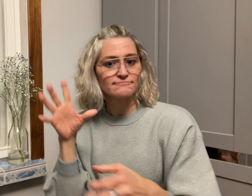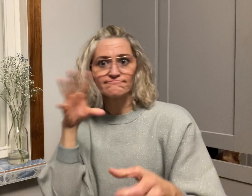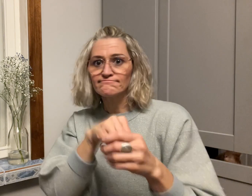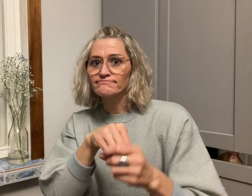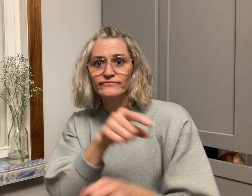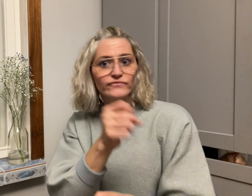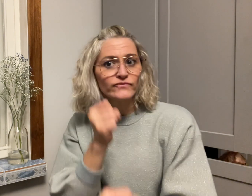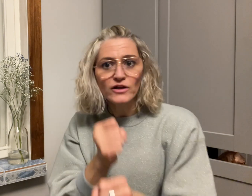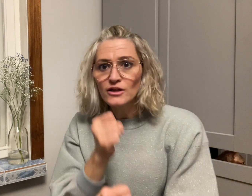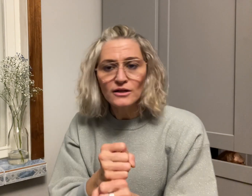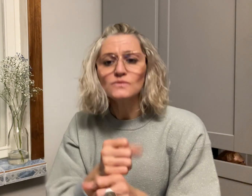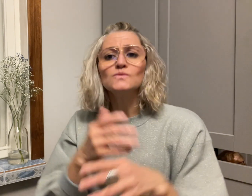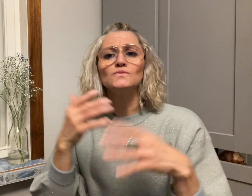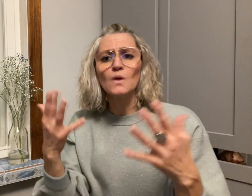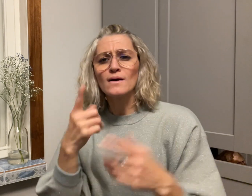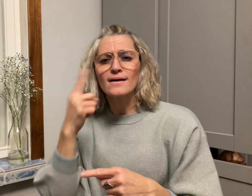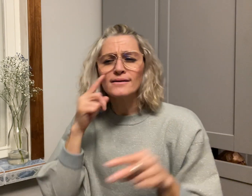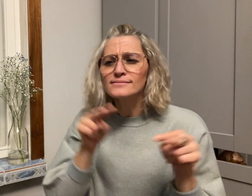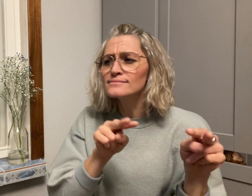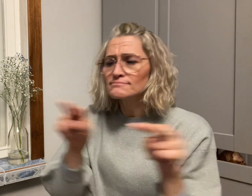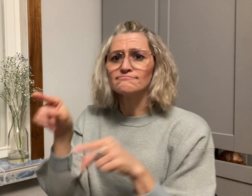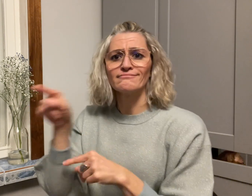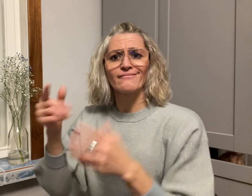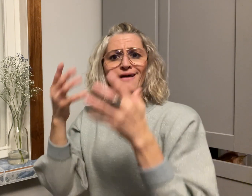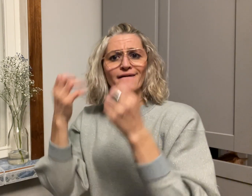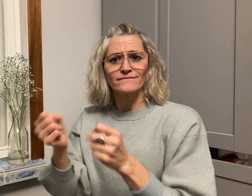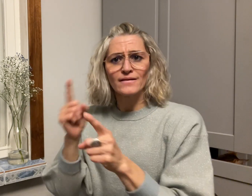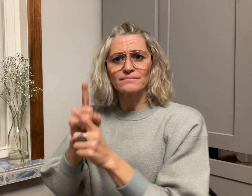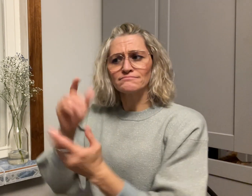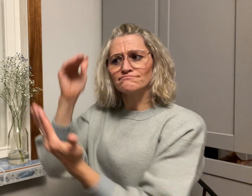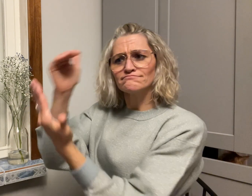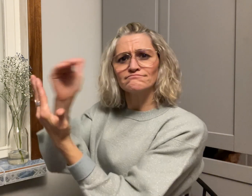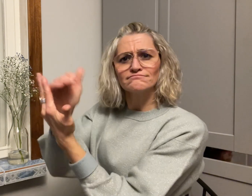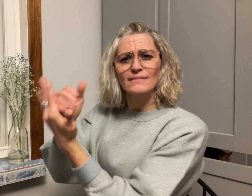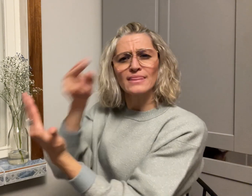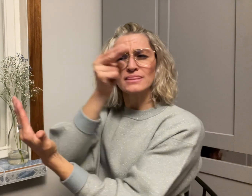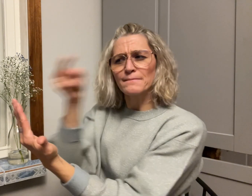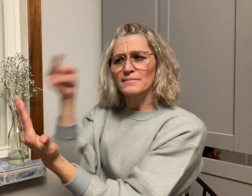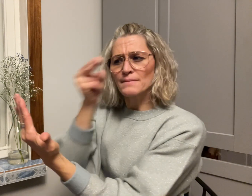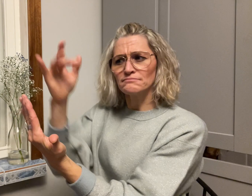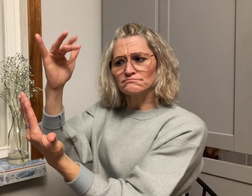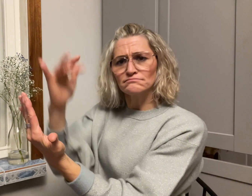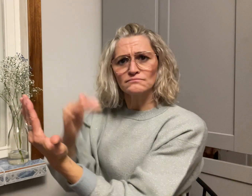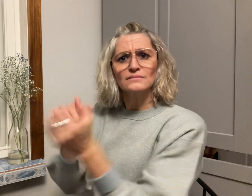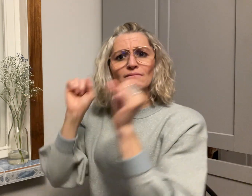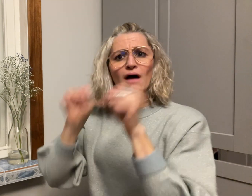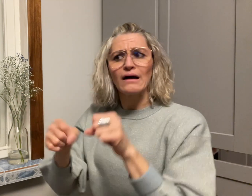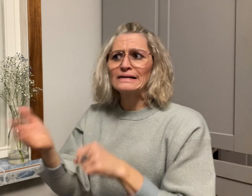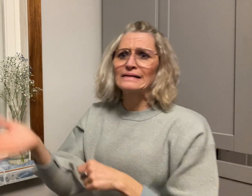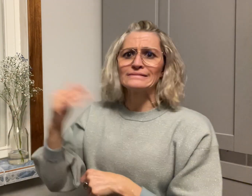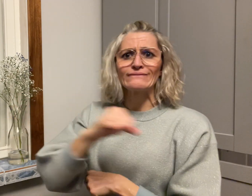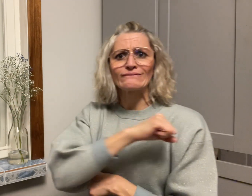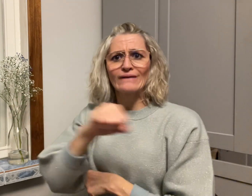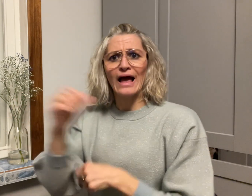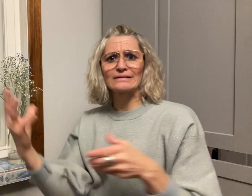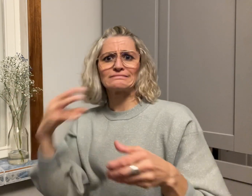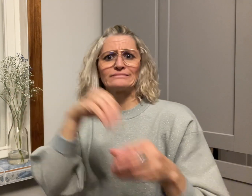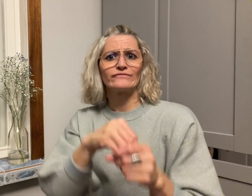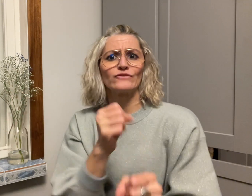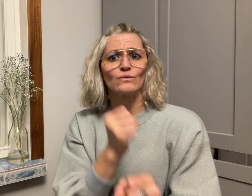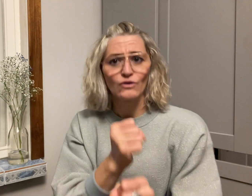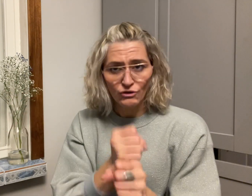shortlist to fill in if needed, received an email that